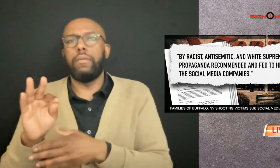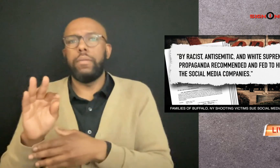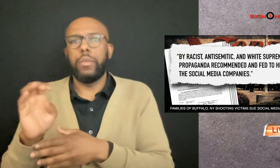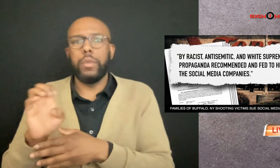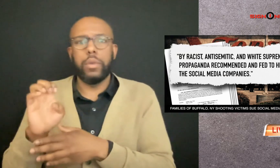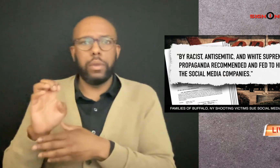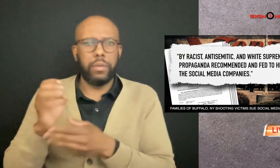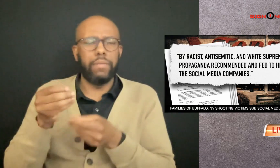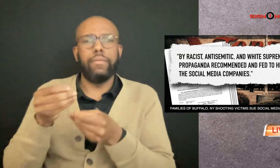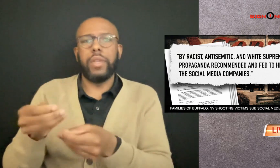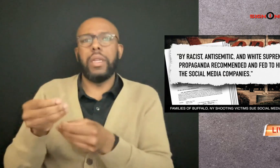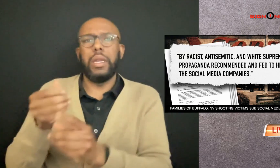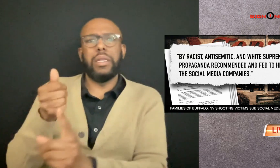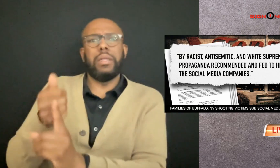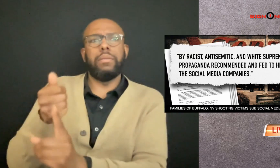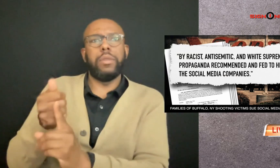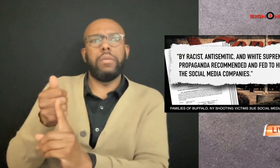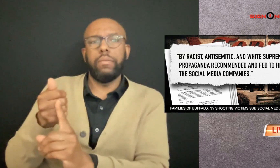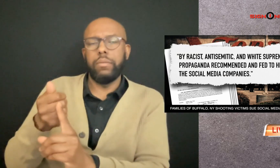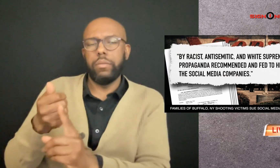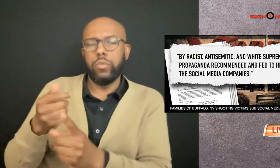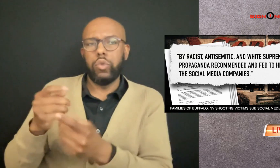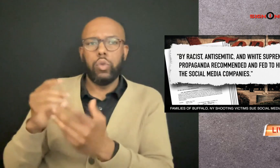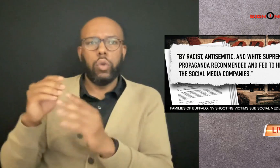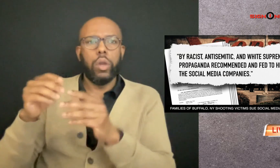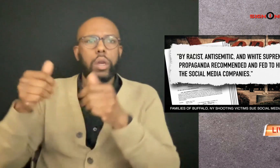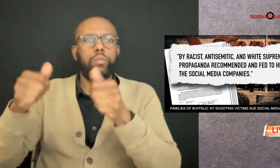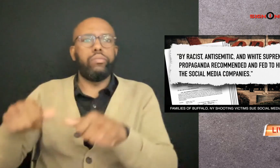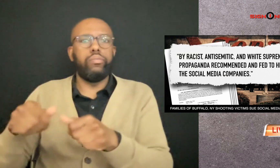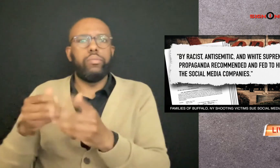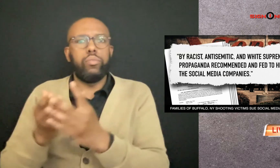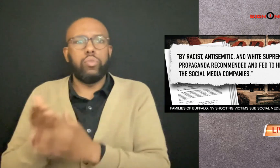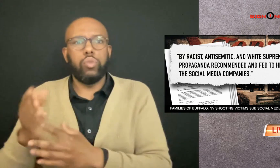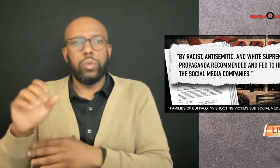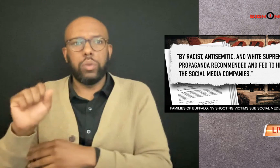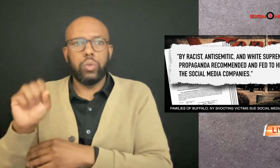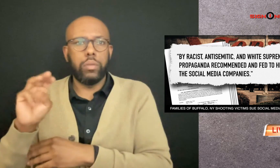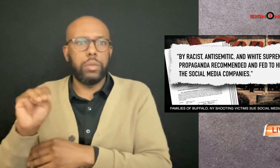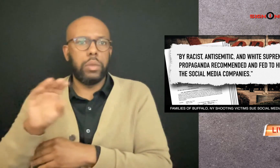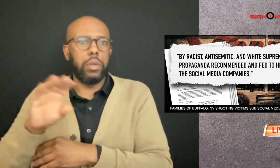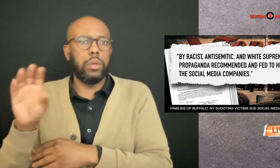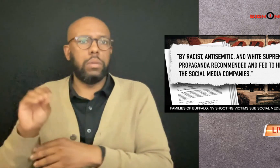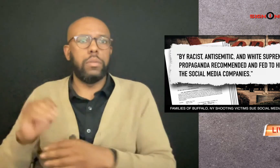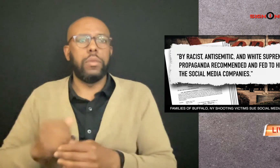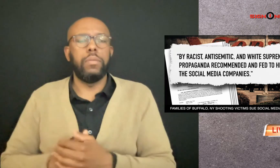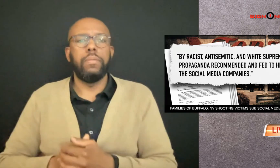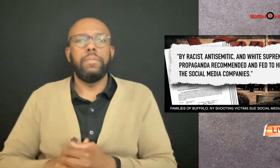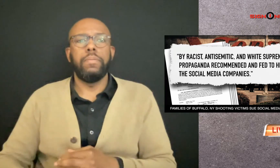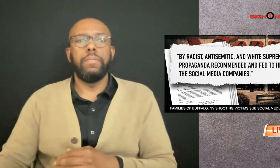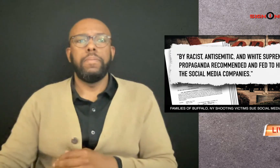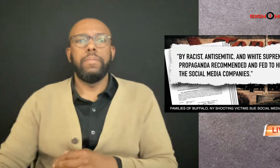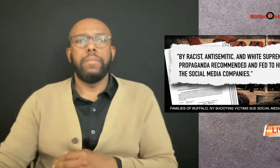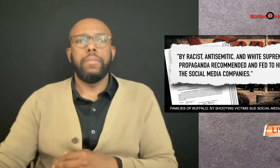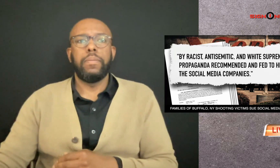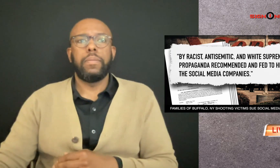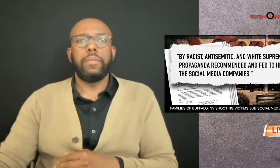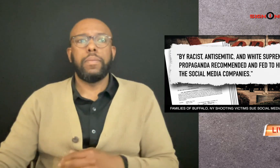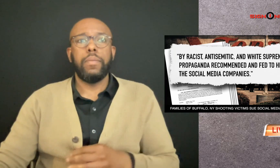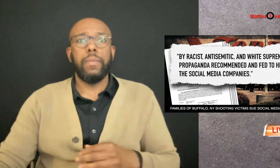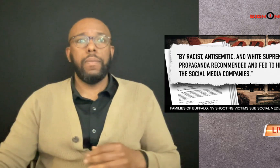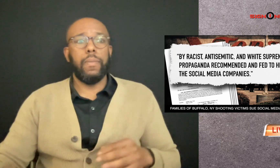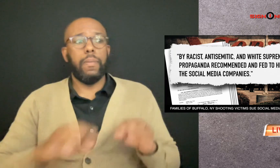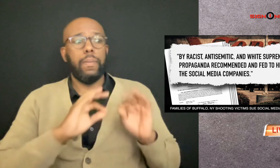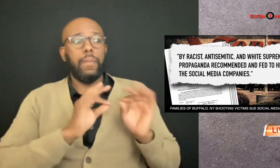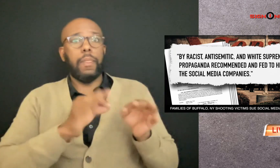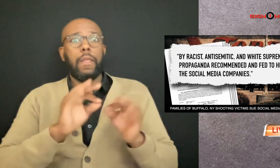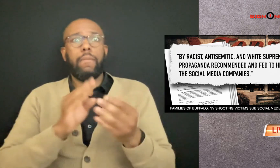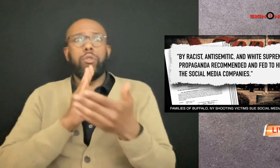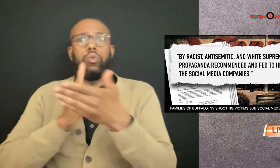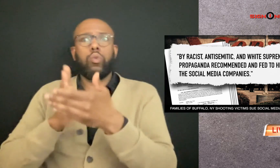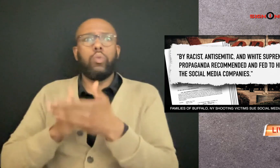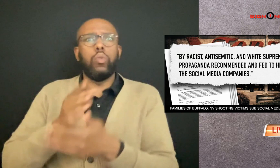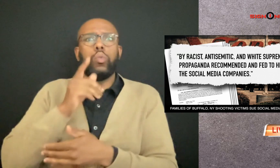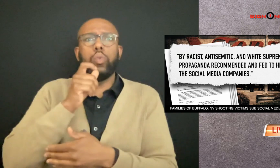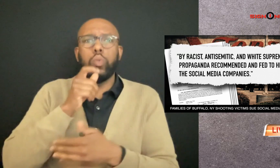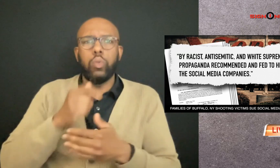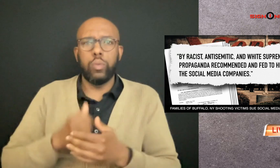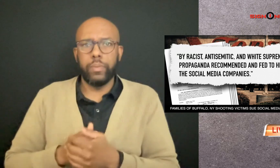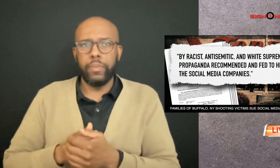propaganda recommended and fed to him by the social media companies here are the defendants